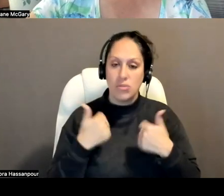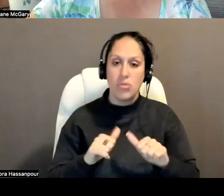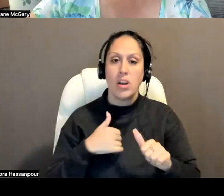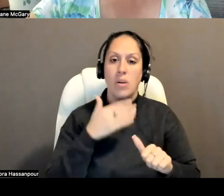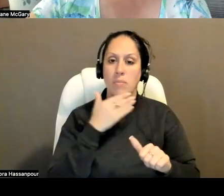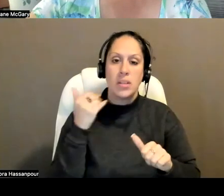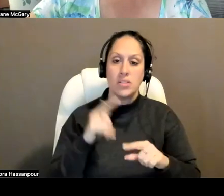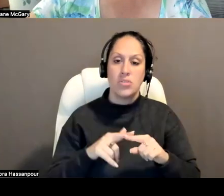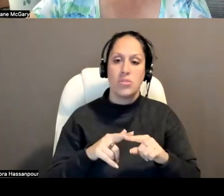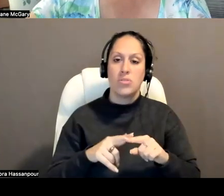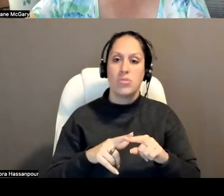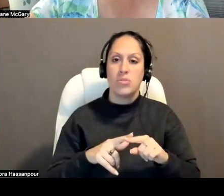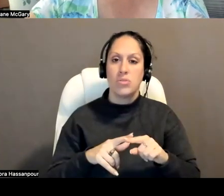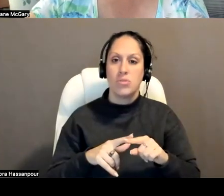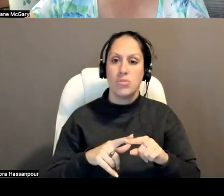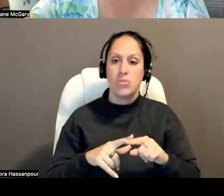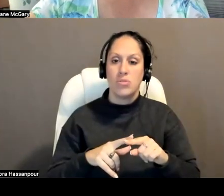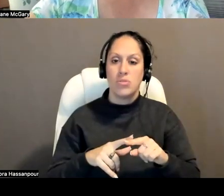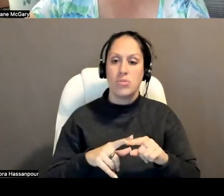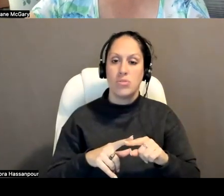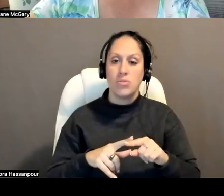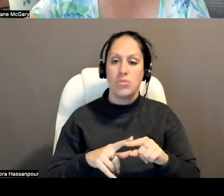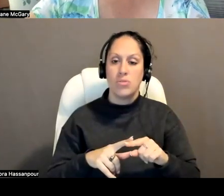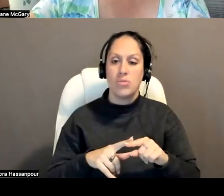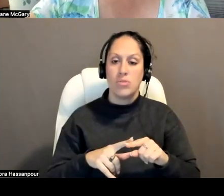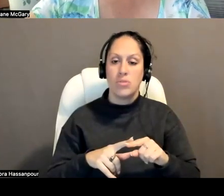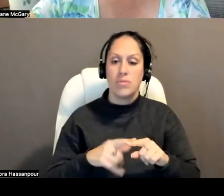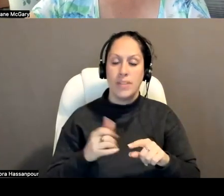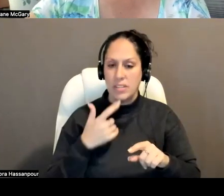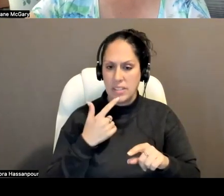best to, you know, uh, how should I, I don't know...